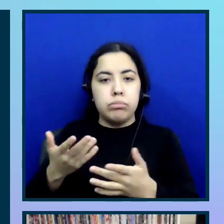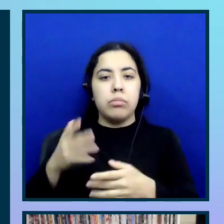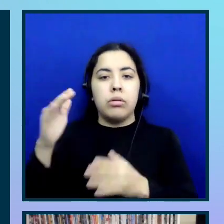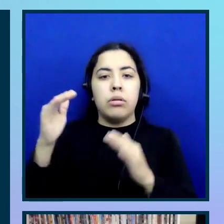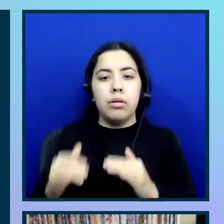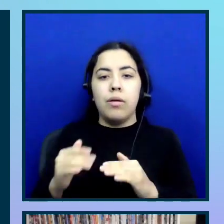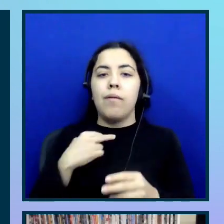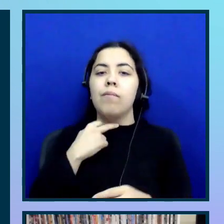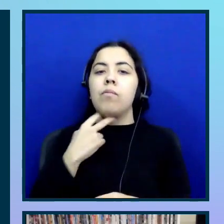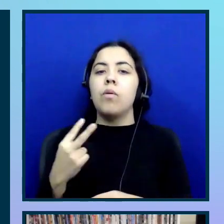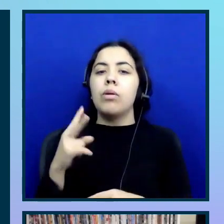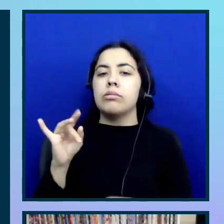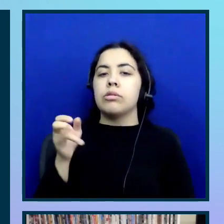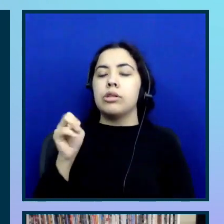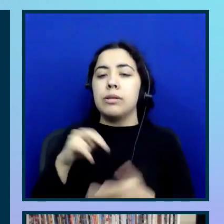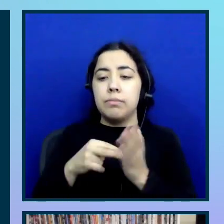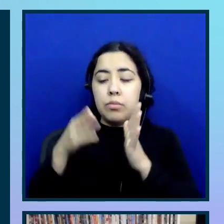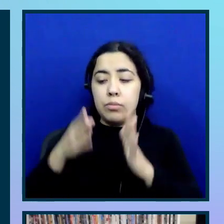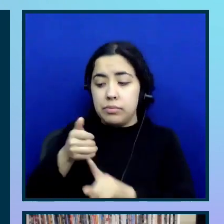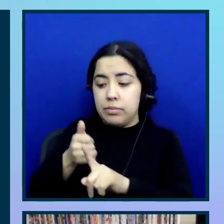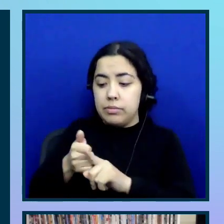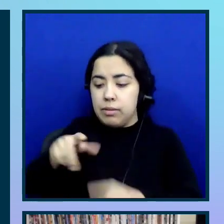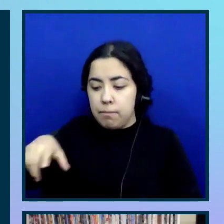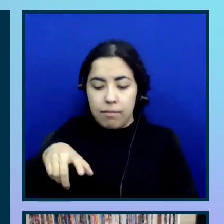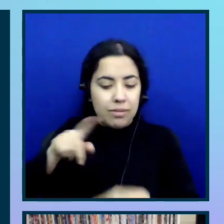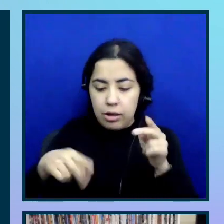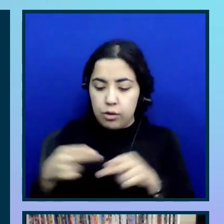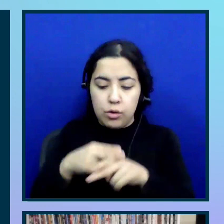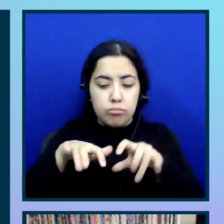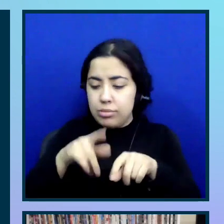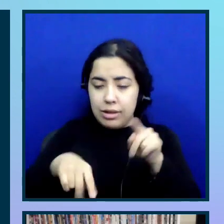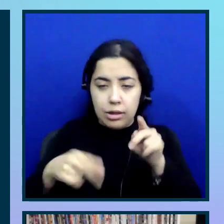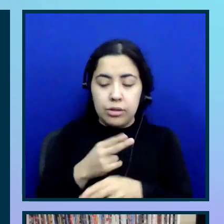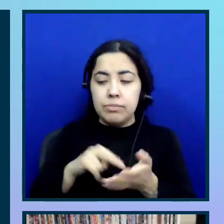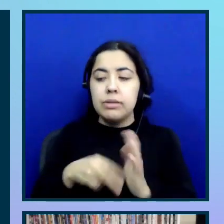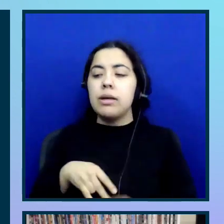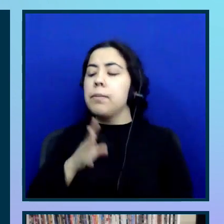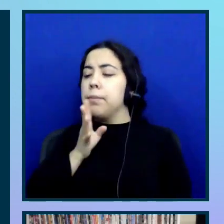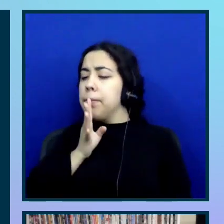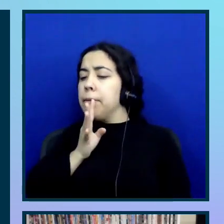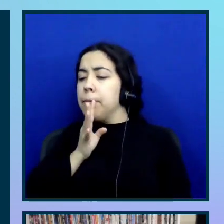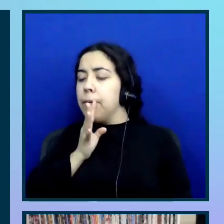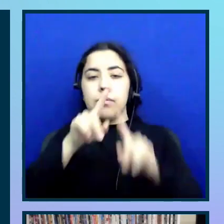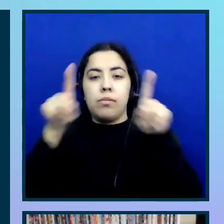who are unable to use a mouse or keyboard to navigate by voice. And there are many more forms